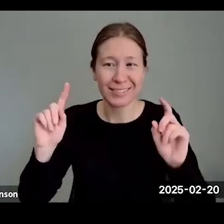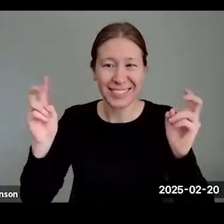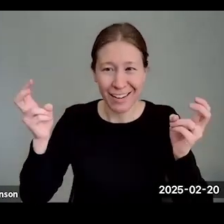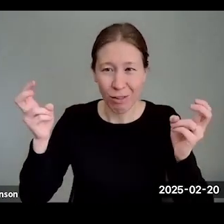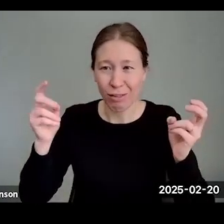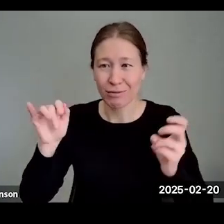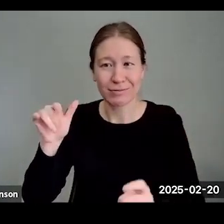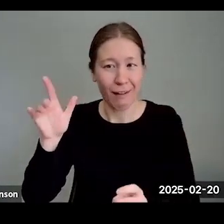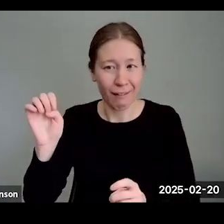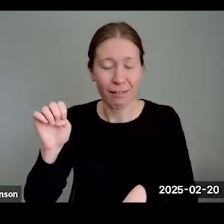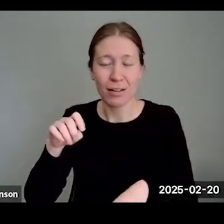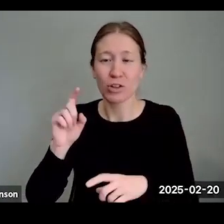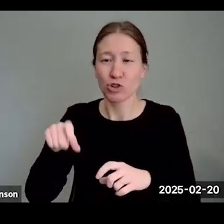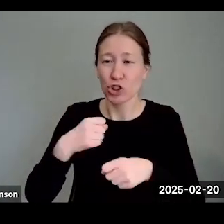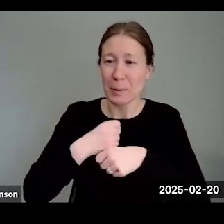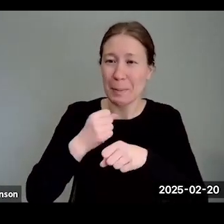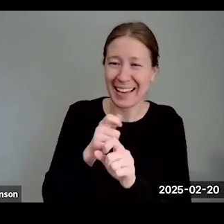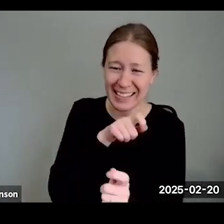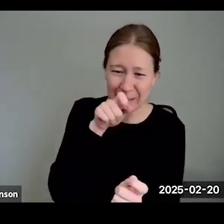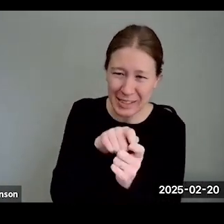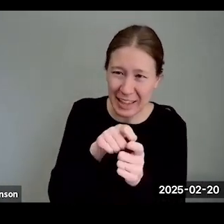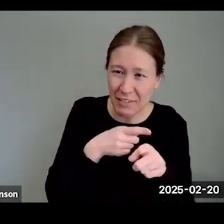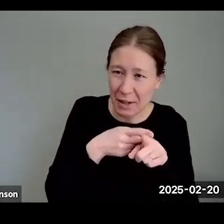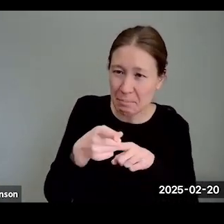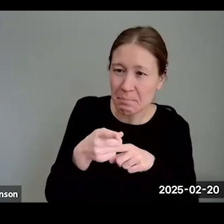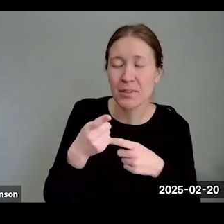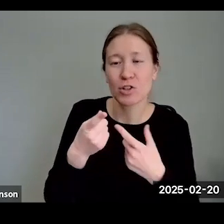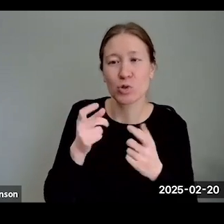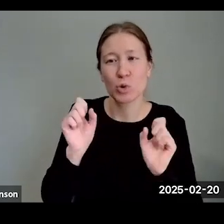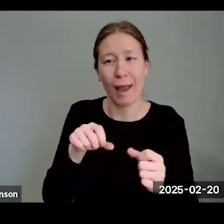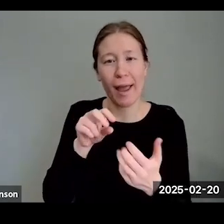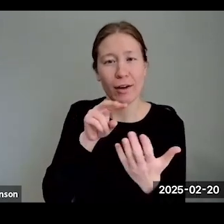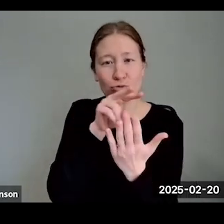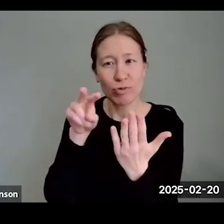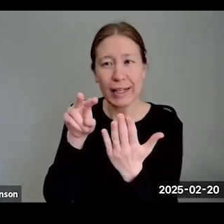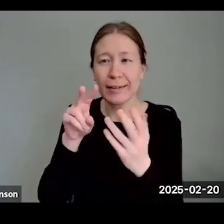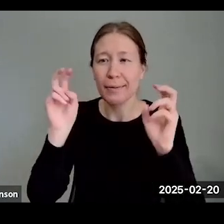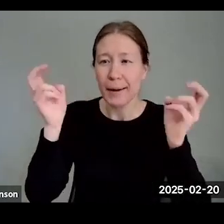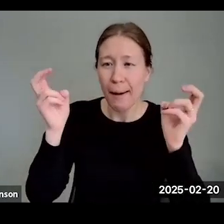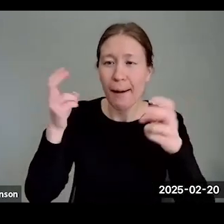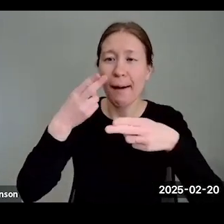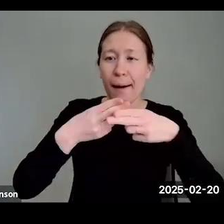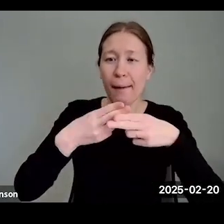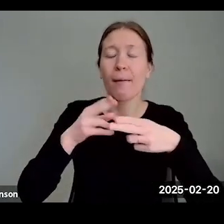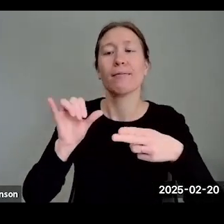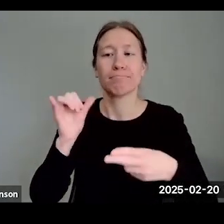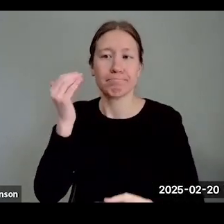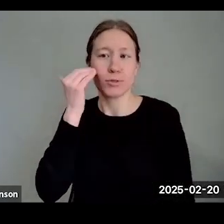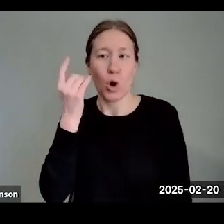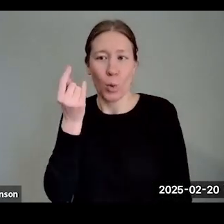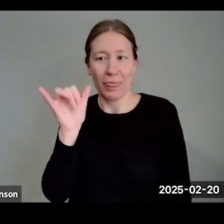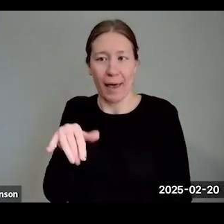so we can understand what the position is, just by reading the title. We can keep our language clear and simple.